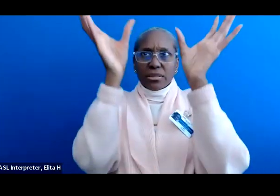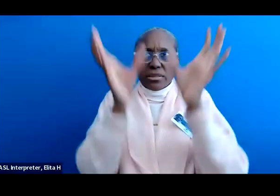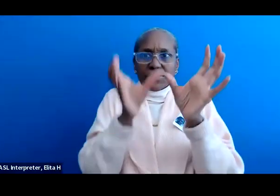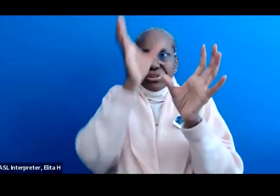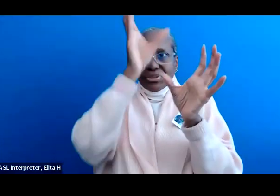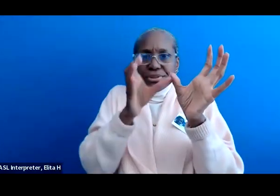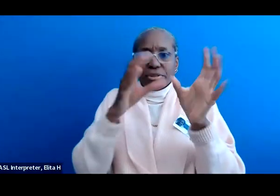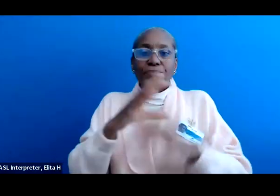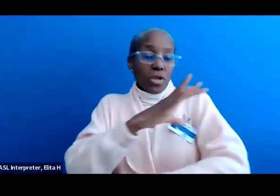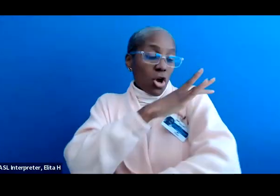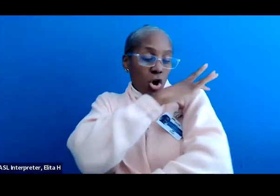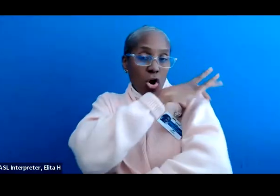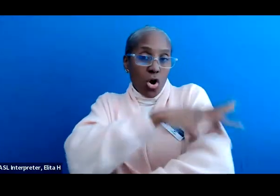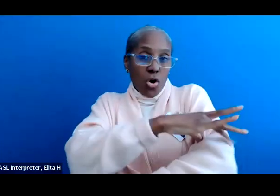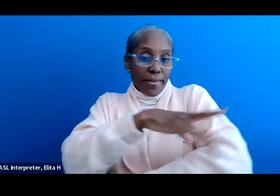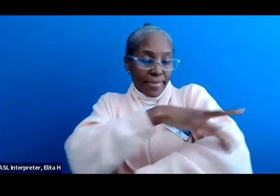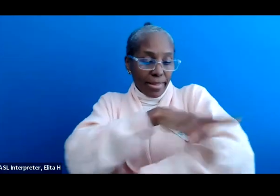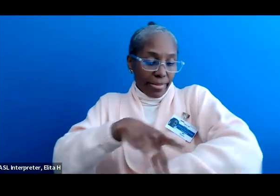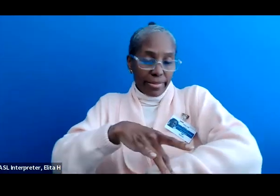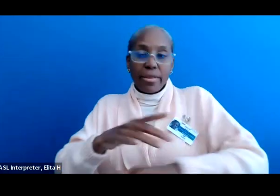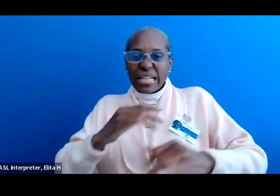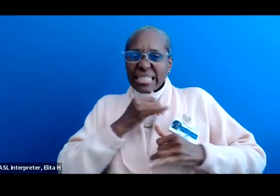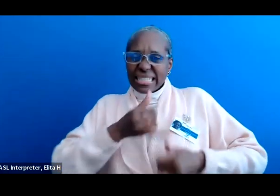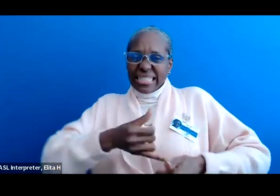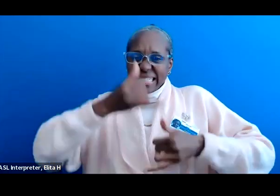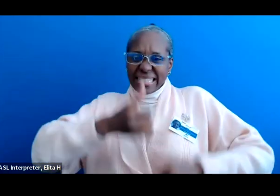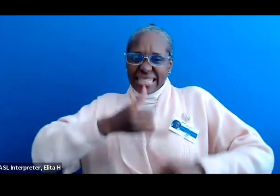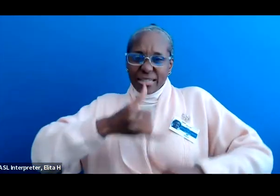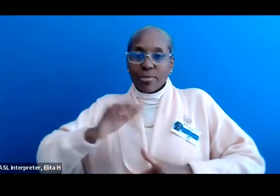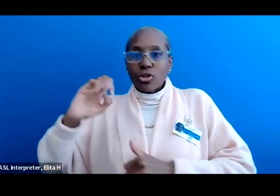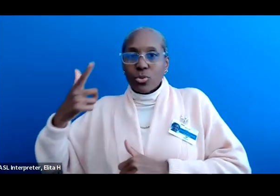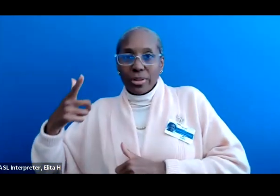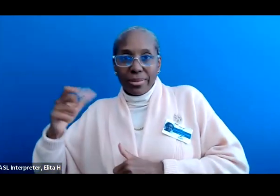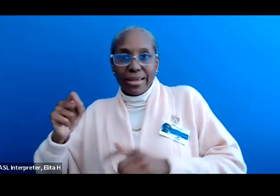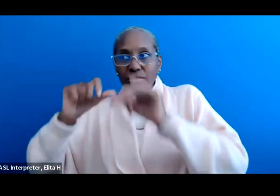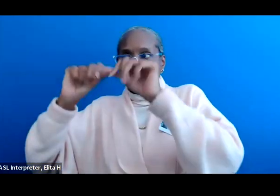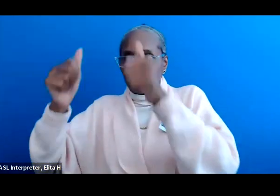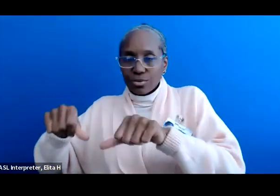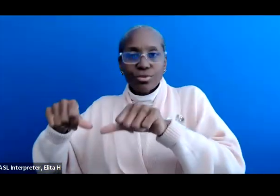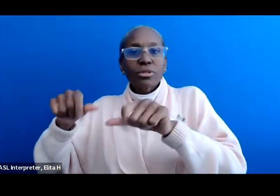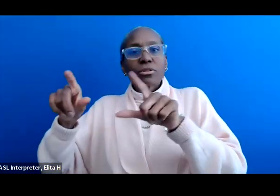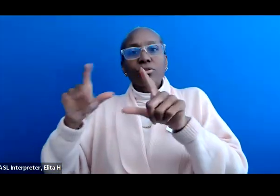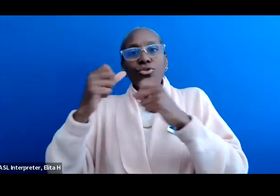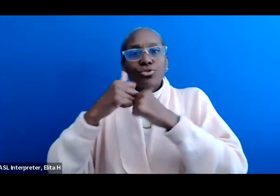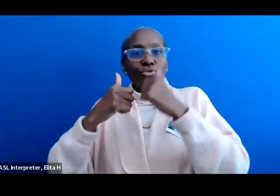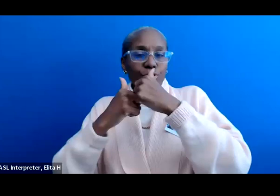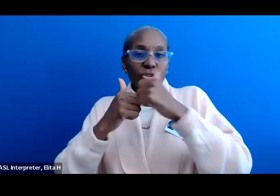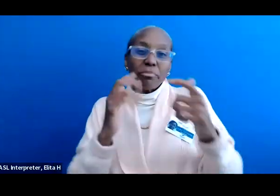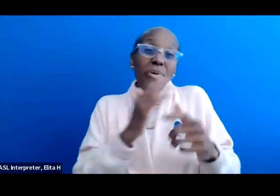kind of anatomically comparable, but the arms are so much smaller. When you look at these huge muscles, if you look at your